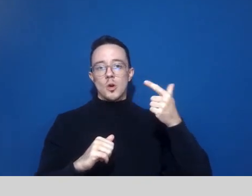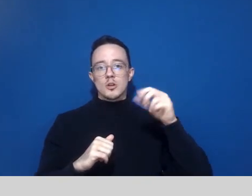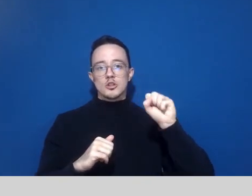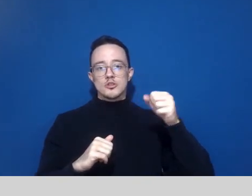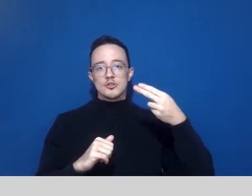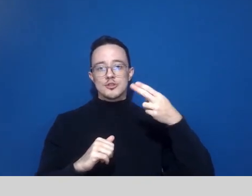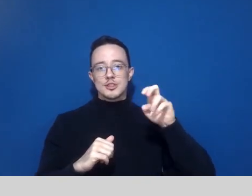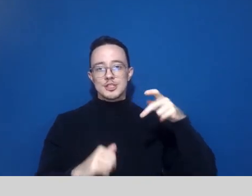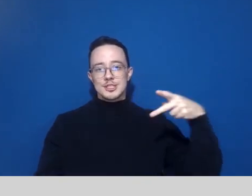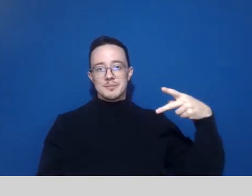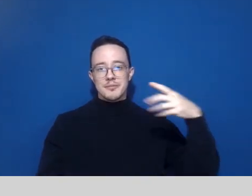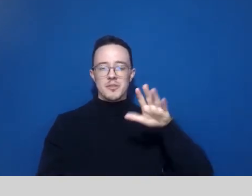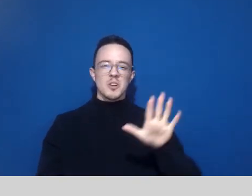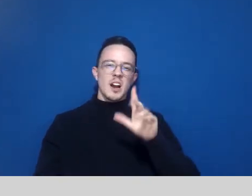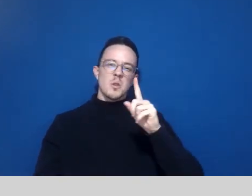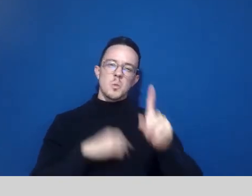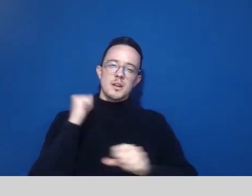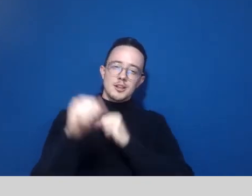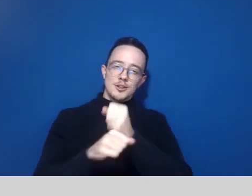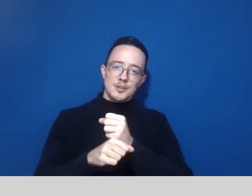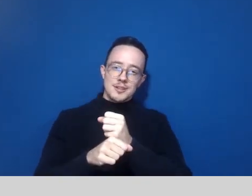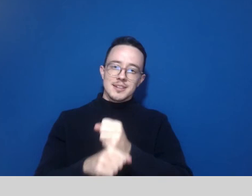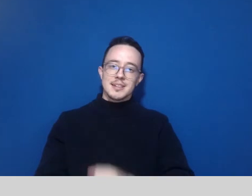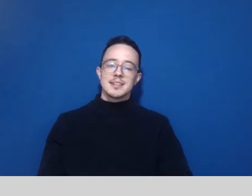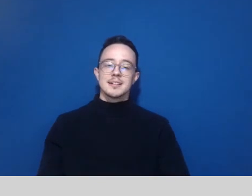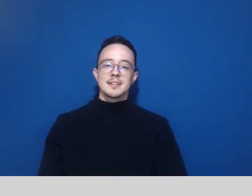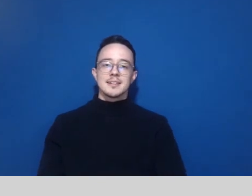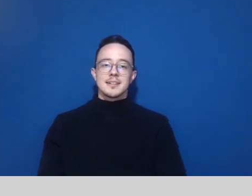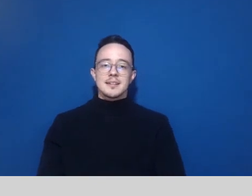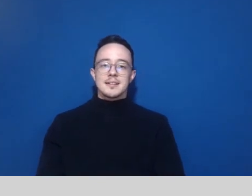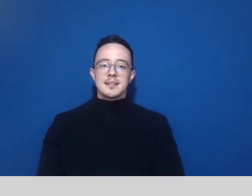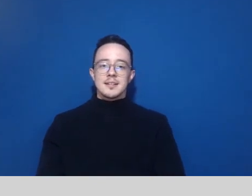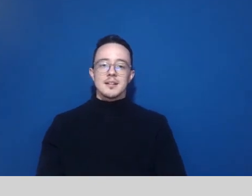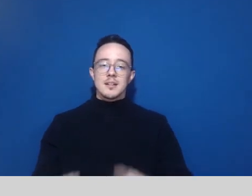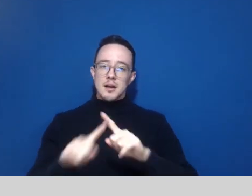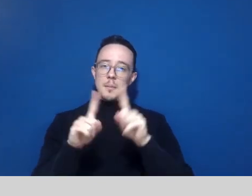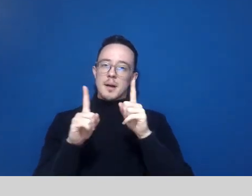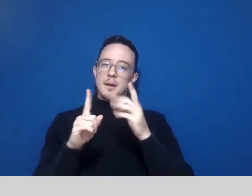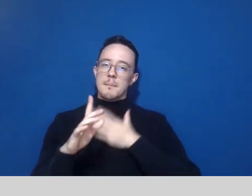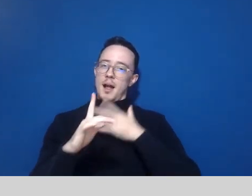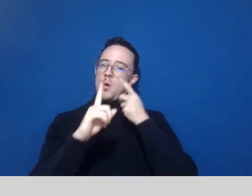for about a year now, but the thing I always want to do was to tie them all together.